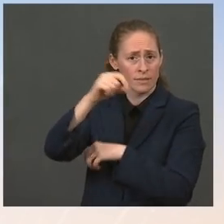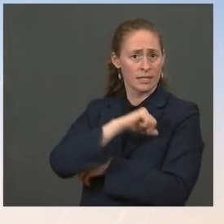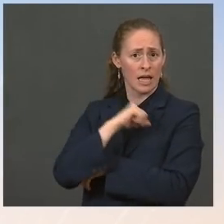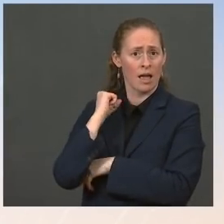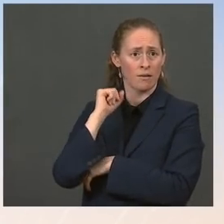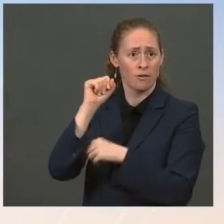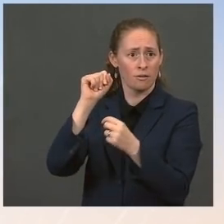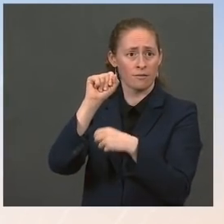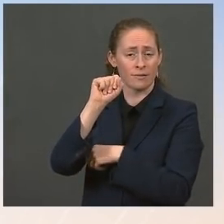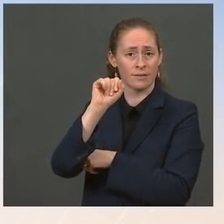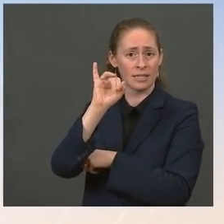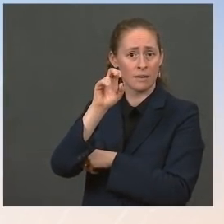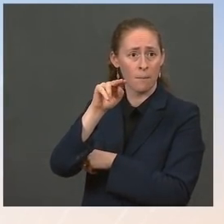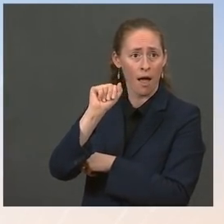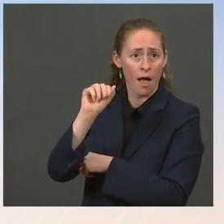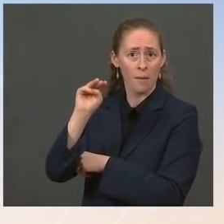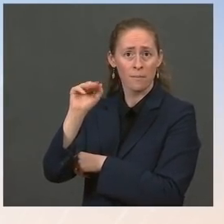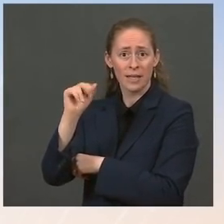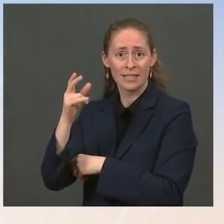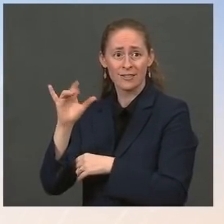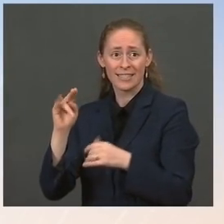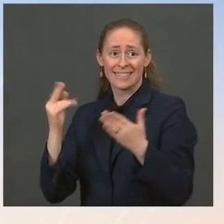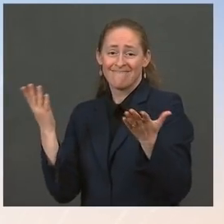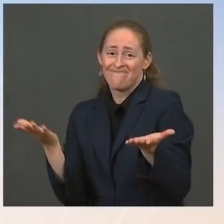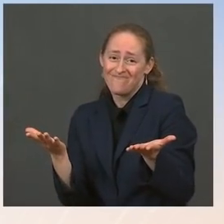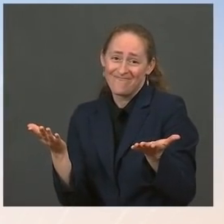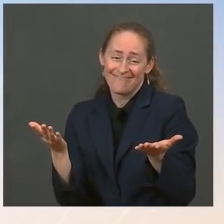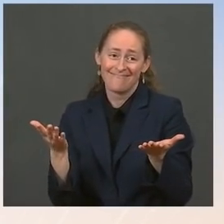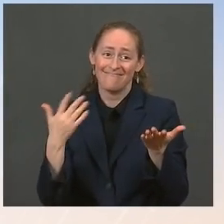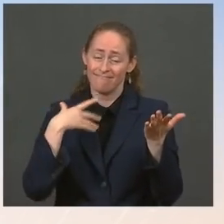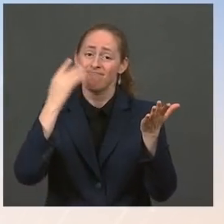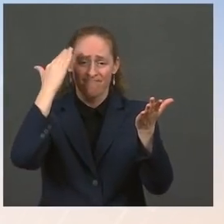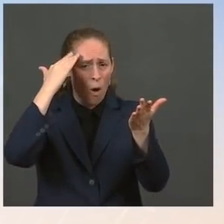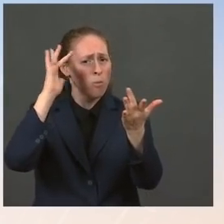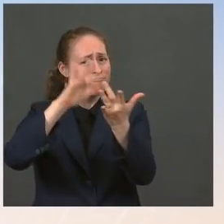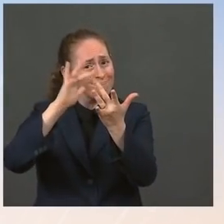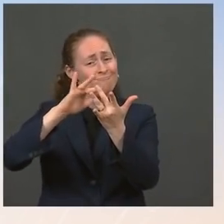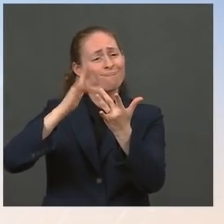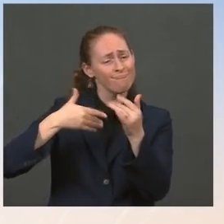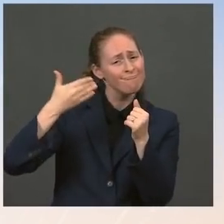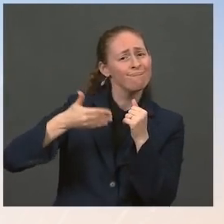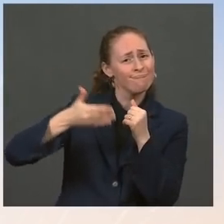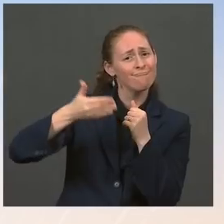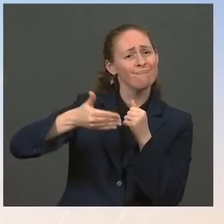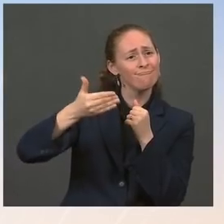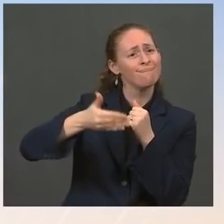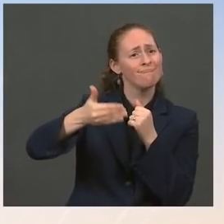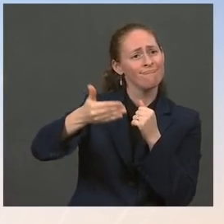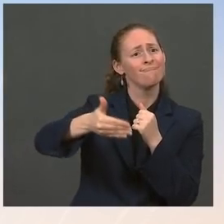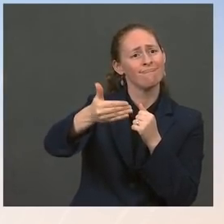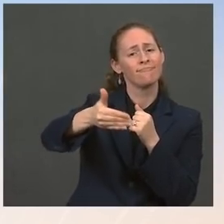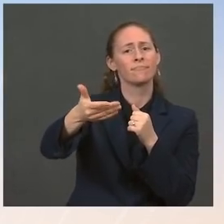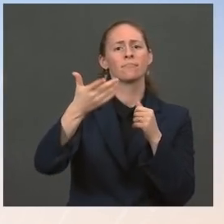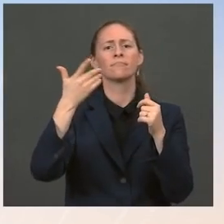I -- we have been in touch with Senator Manchin and Sinema at a senior-staff level, and certainly, I wouldn't rule it out.